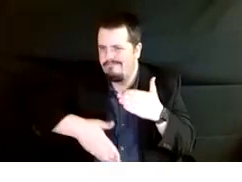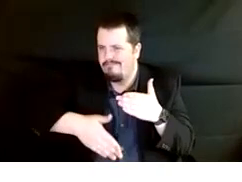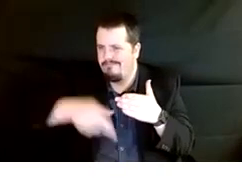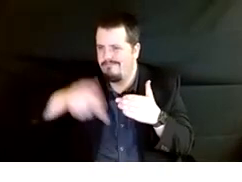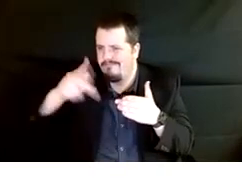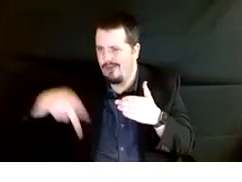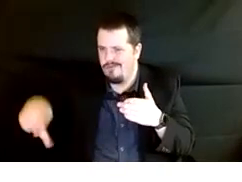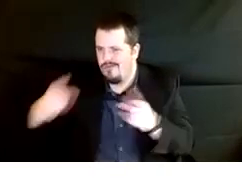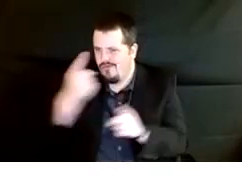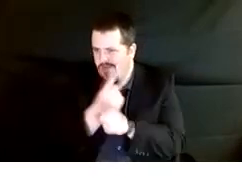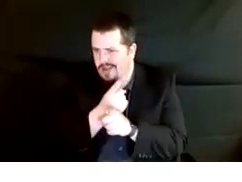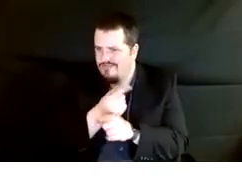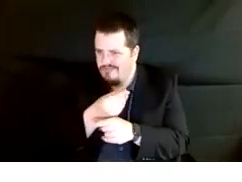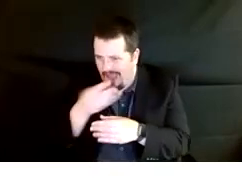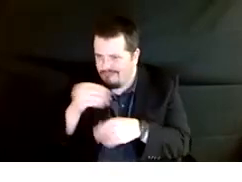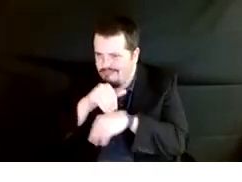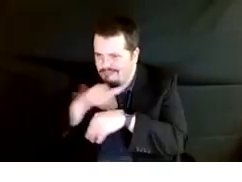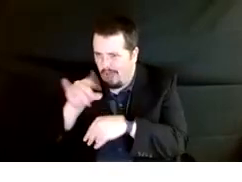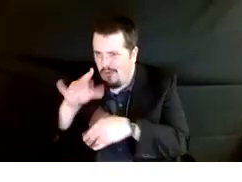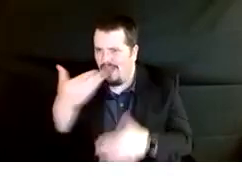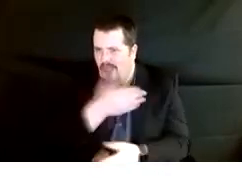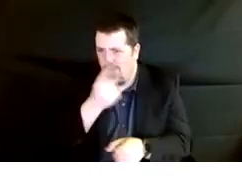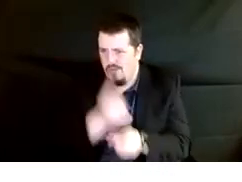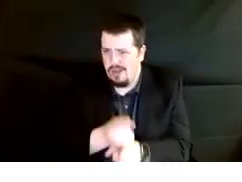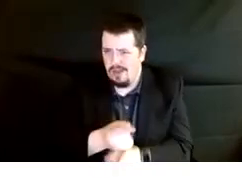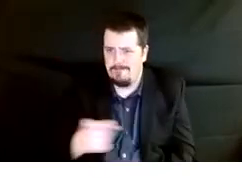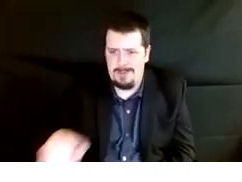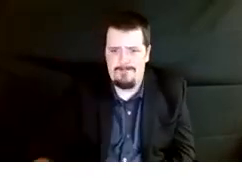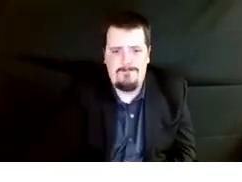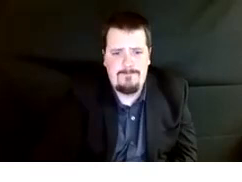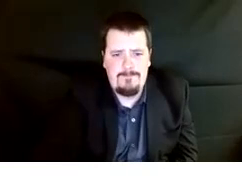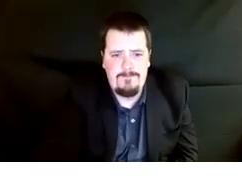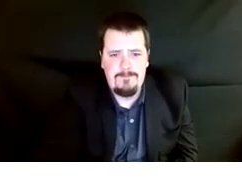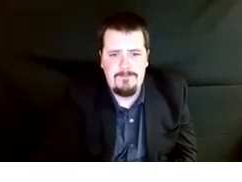handouts that you sent and showed that on the slide so um I think that question is answered